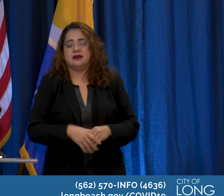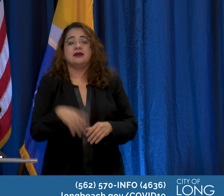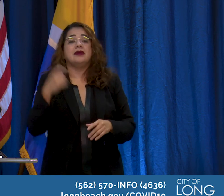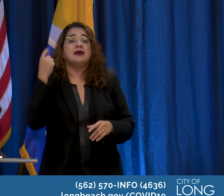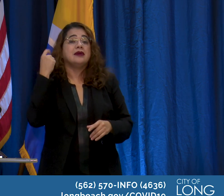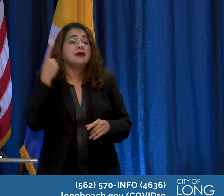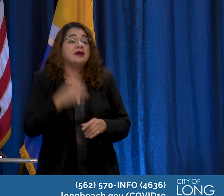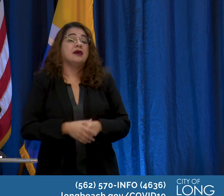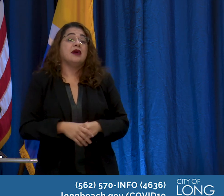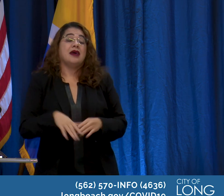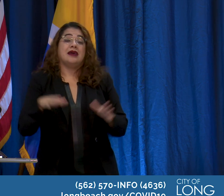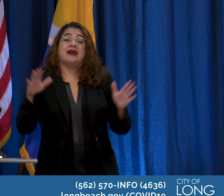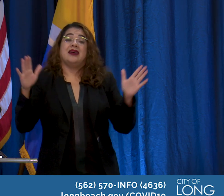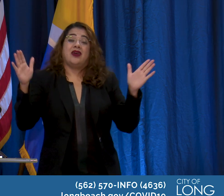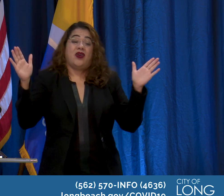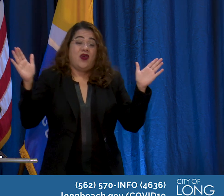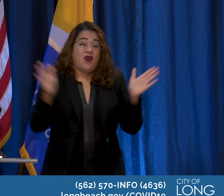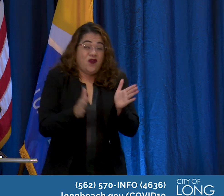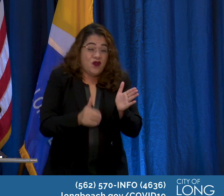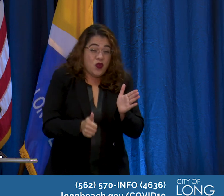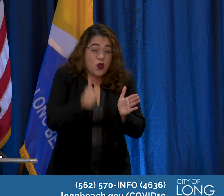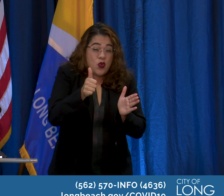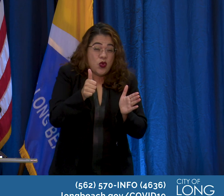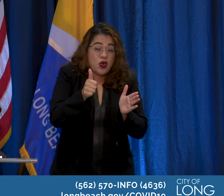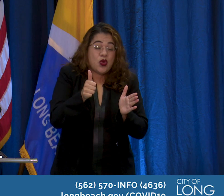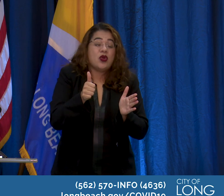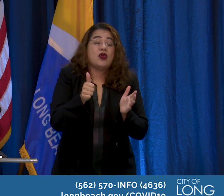since the fewer people gathering, the safer everyone is.